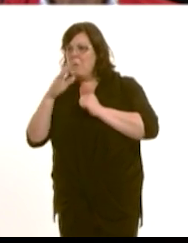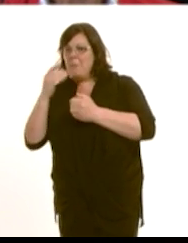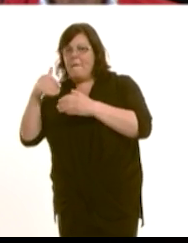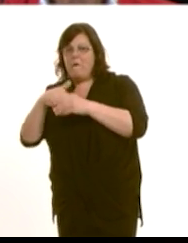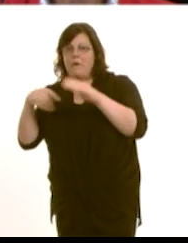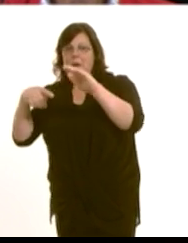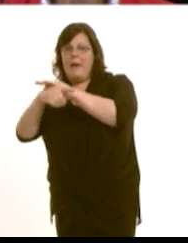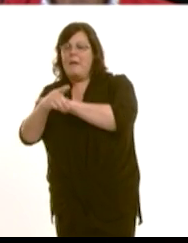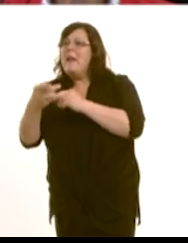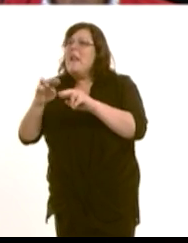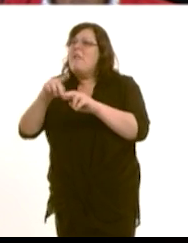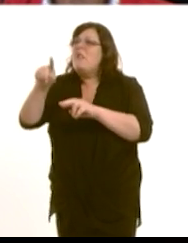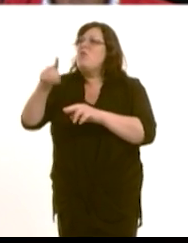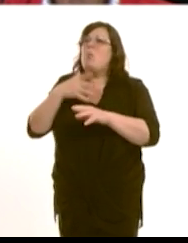side of the debate.